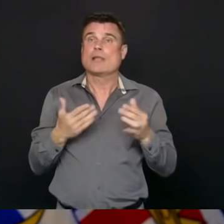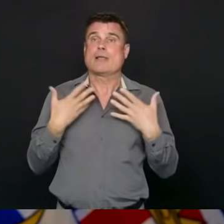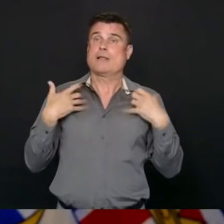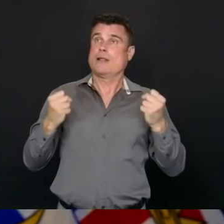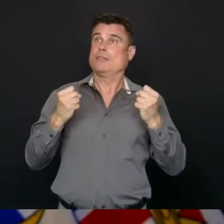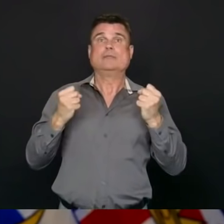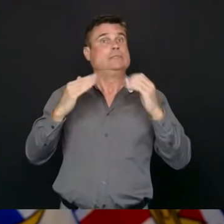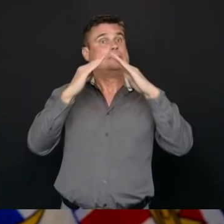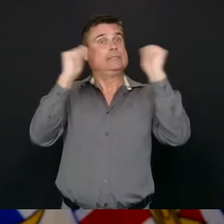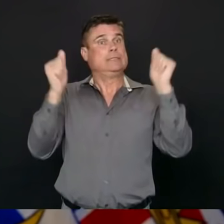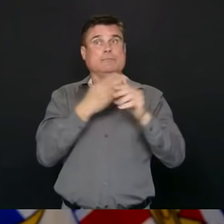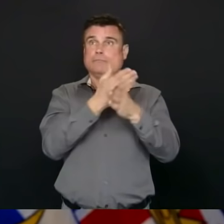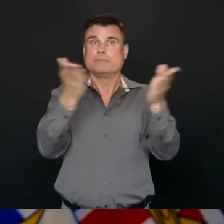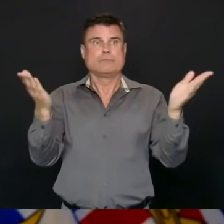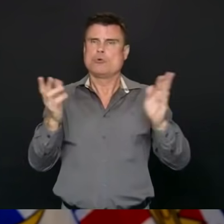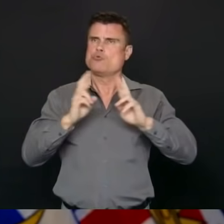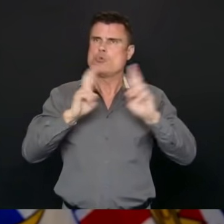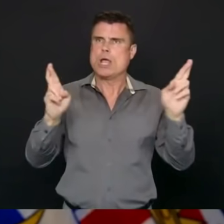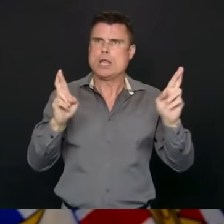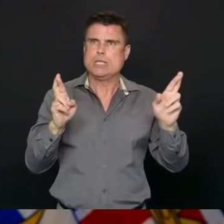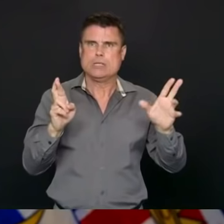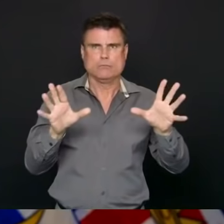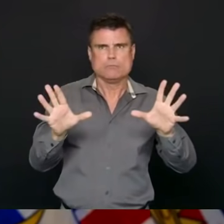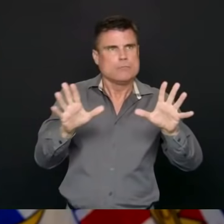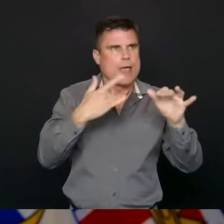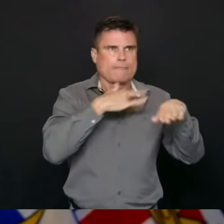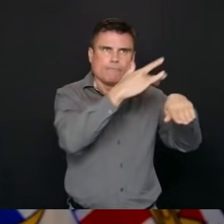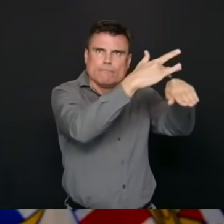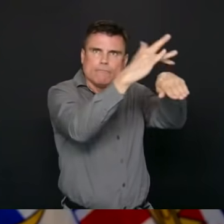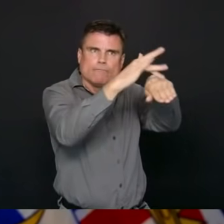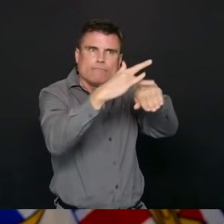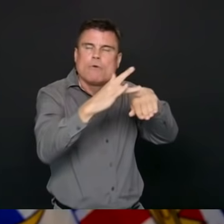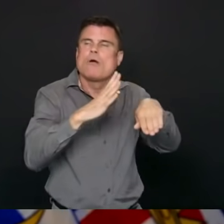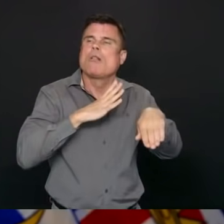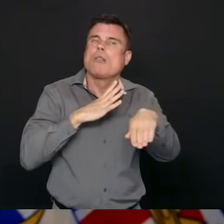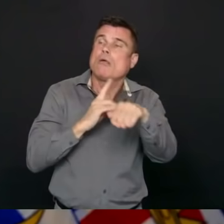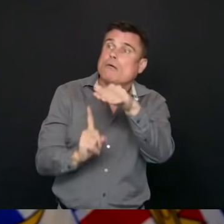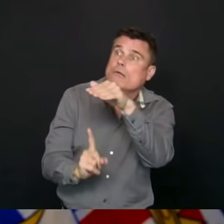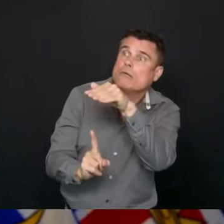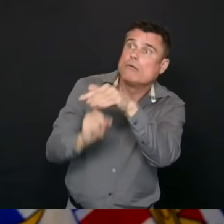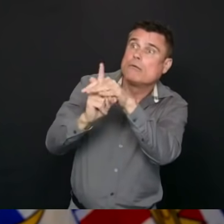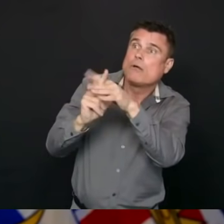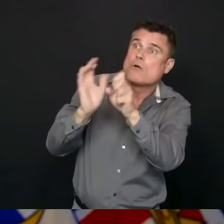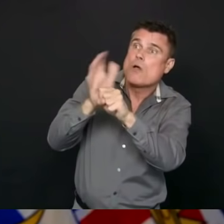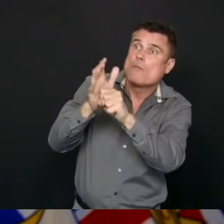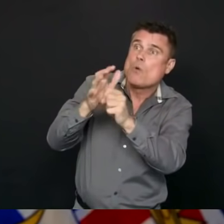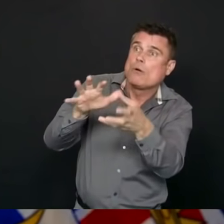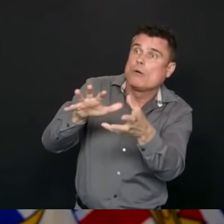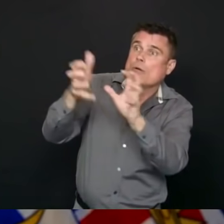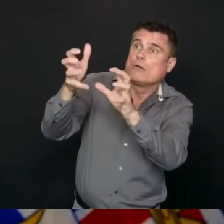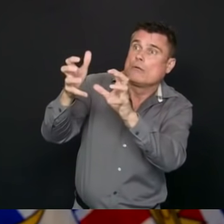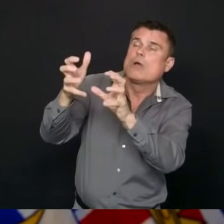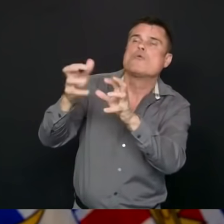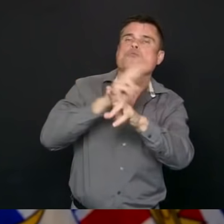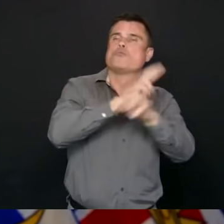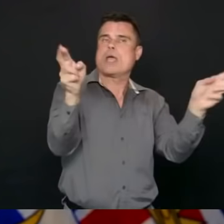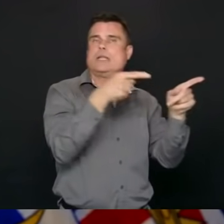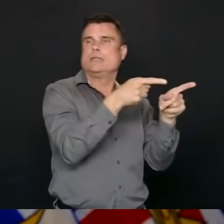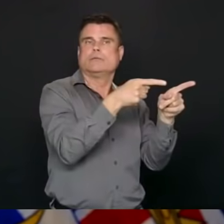healthcare system to make sure we can deal with people who have COVID-19 over the coming weeks or months and do